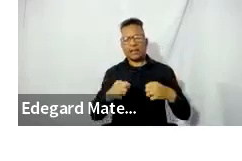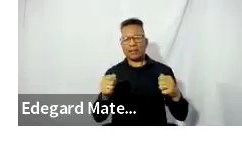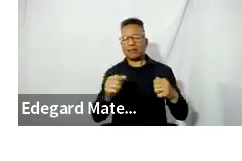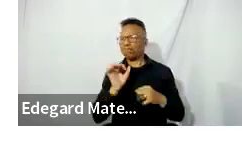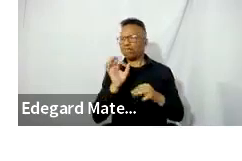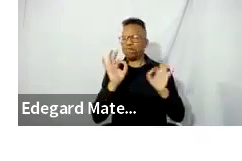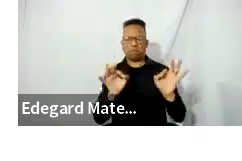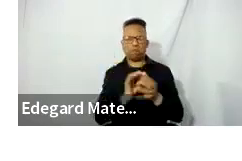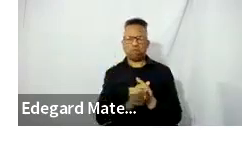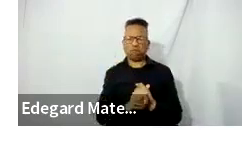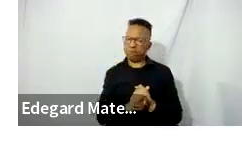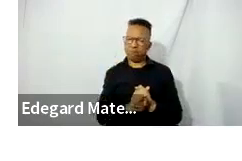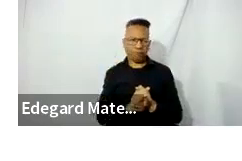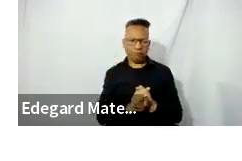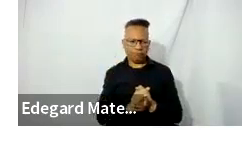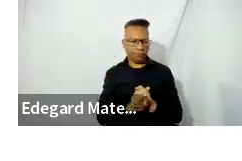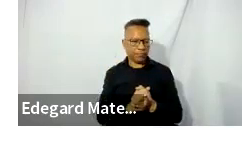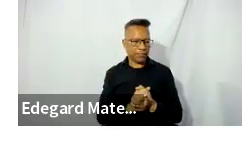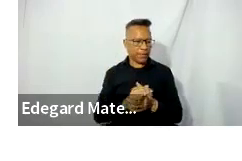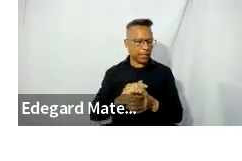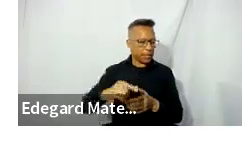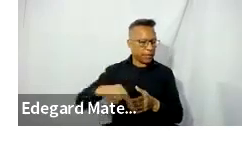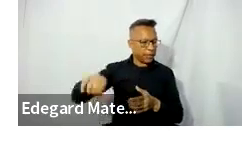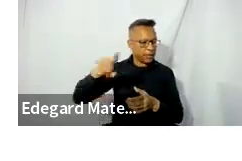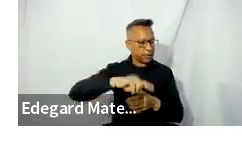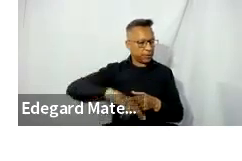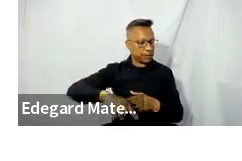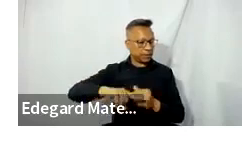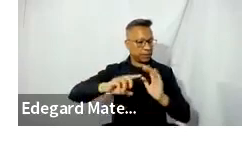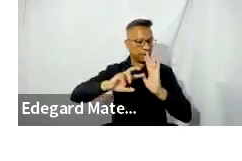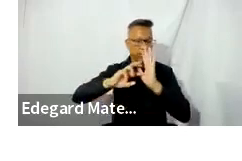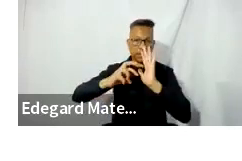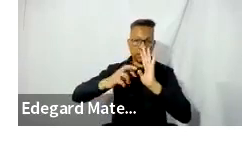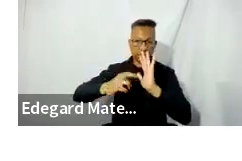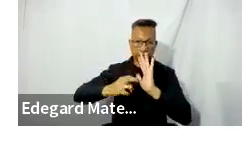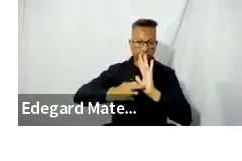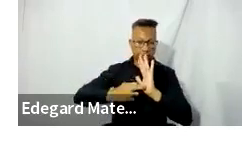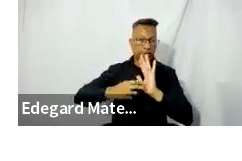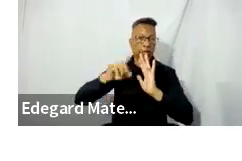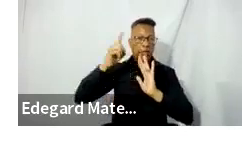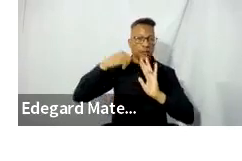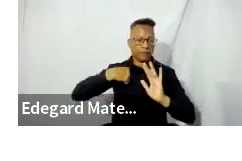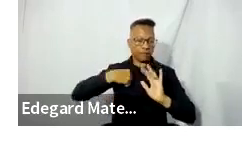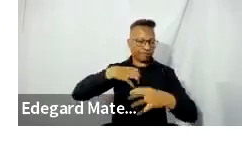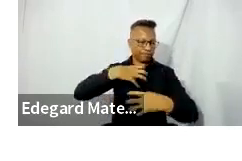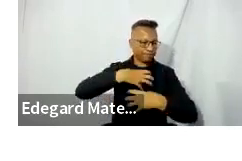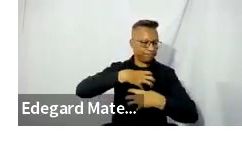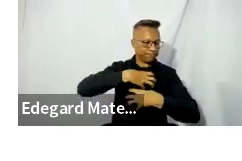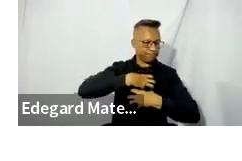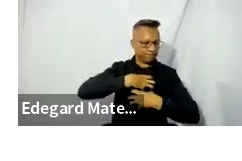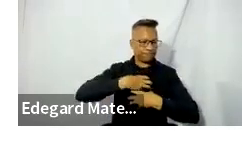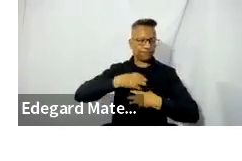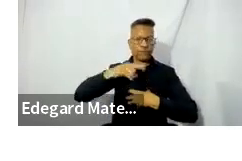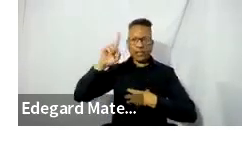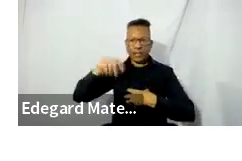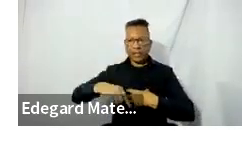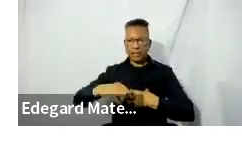he says, the sign is always a means of social connection, I means of affecting means of affecting, influencing or acting on others